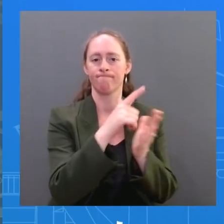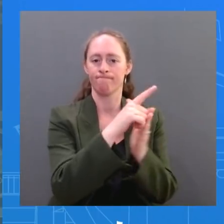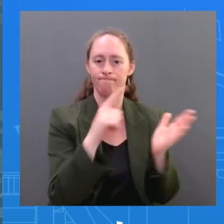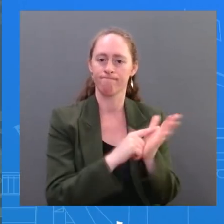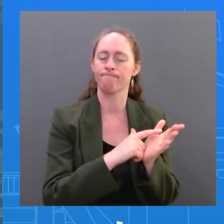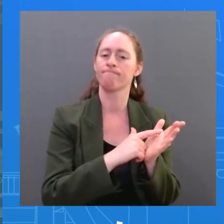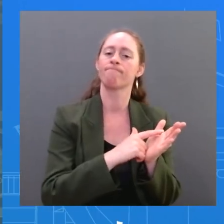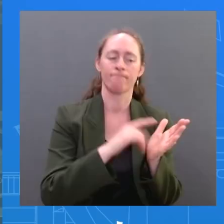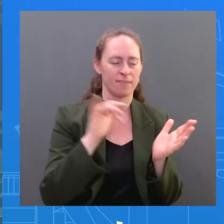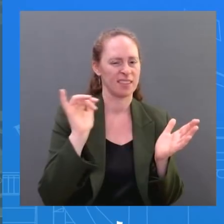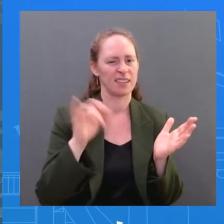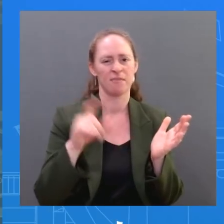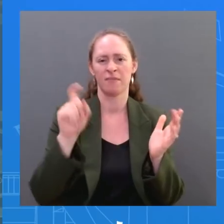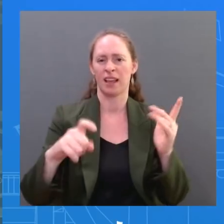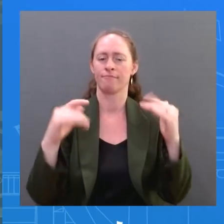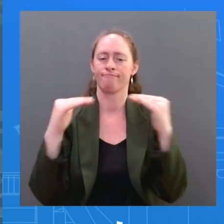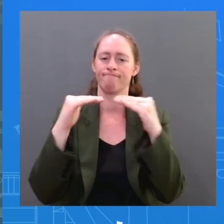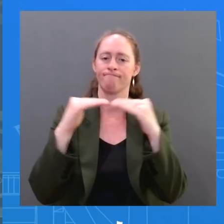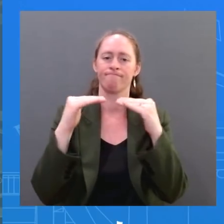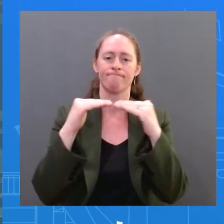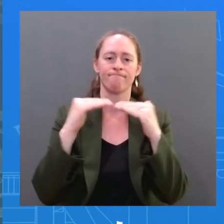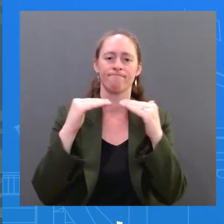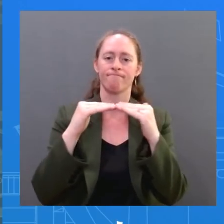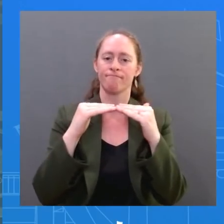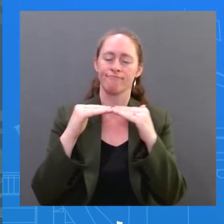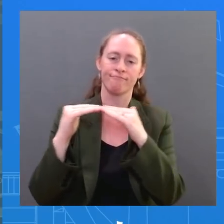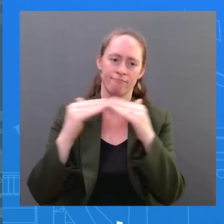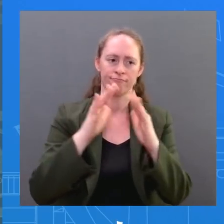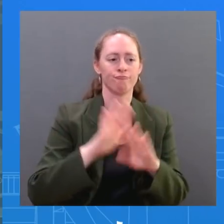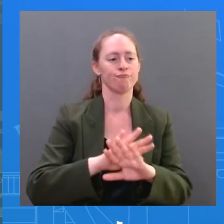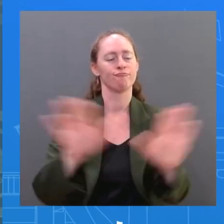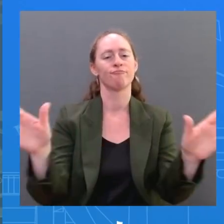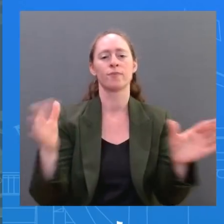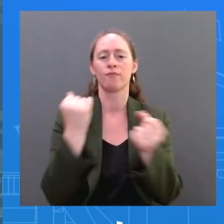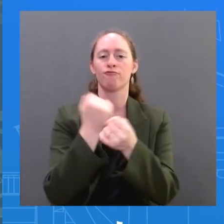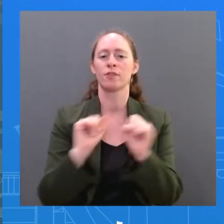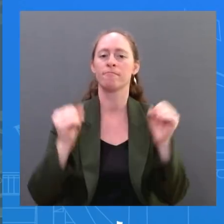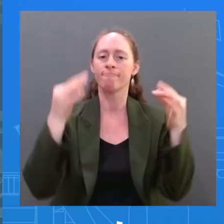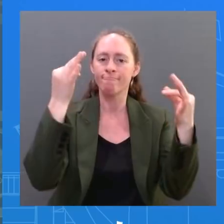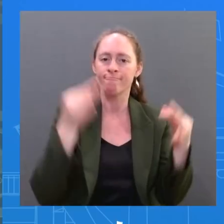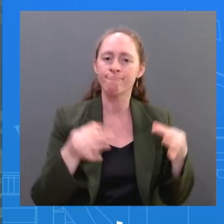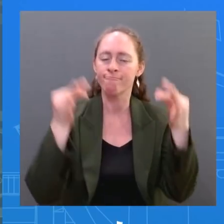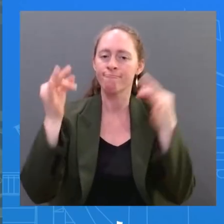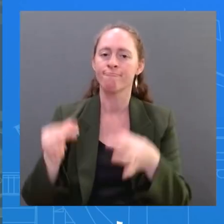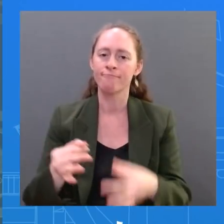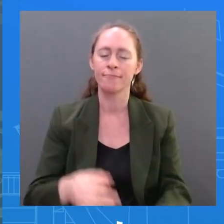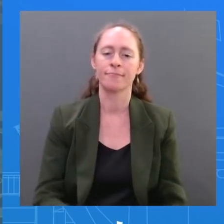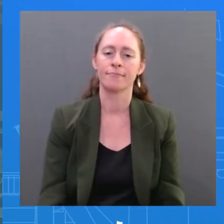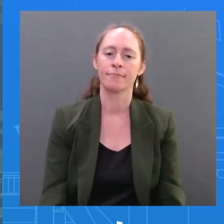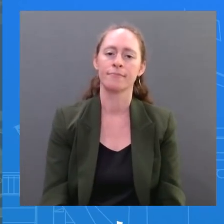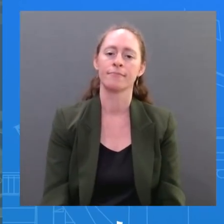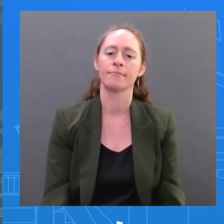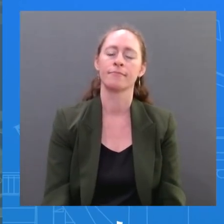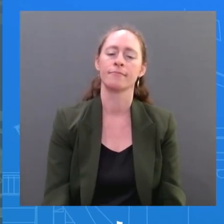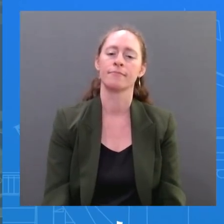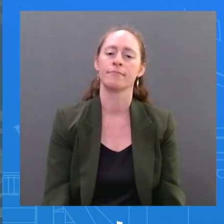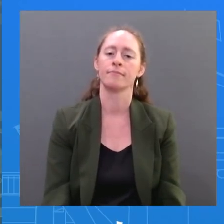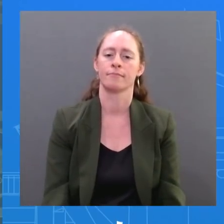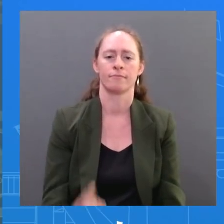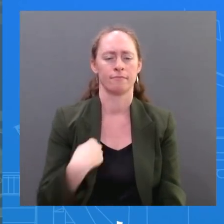And, you know, we have to take what the Court did very seriously, even what Judge [Justice] Thomas said about privacy and contraception and marriage.